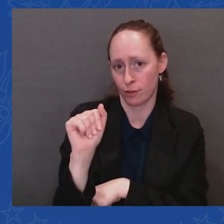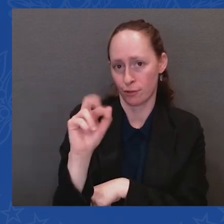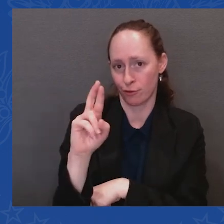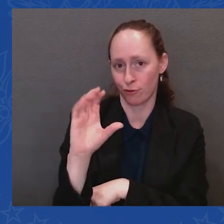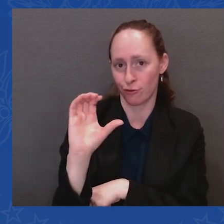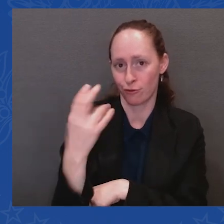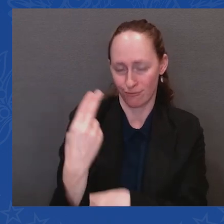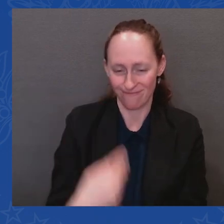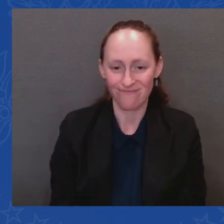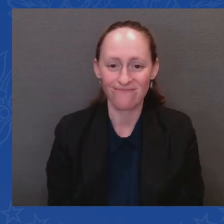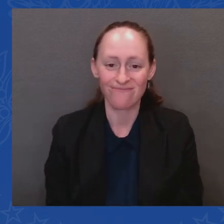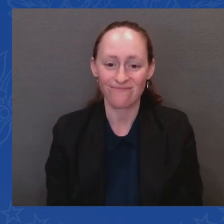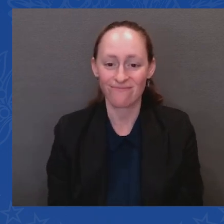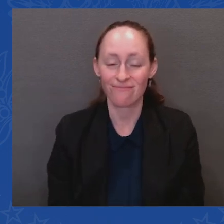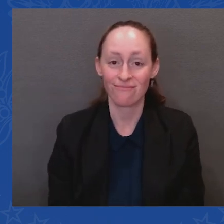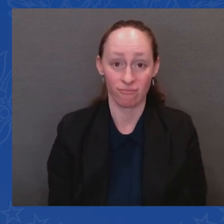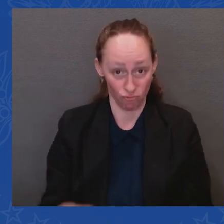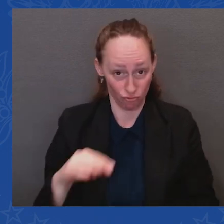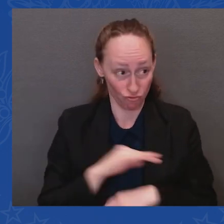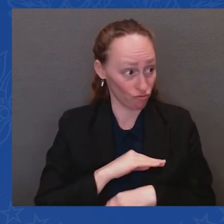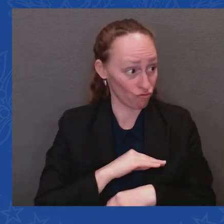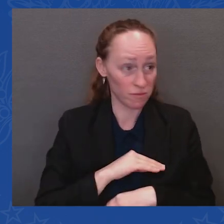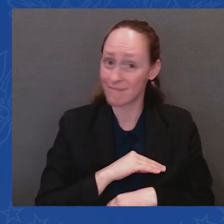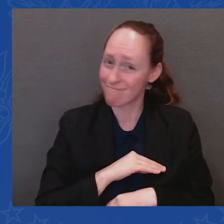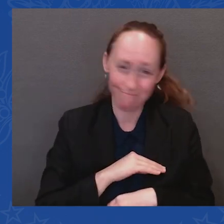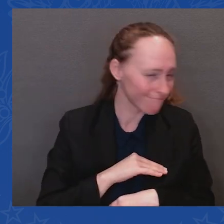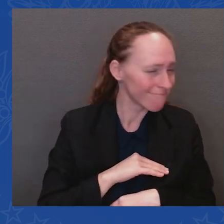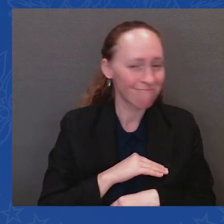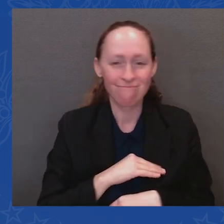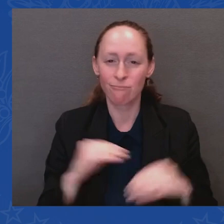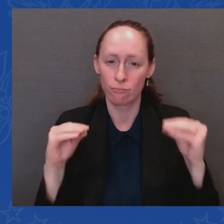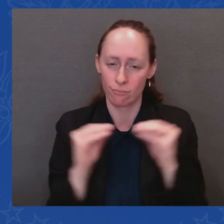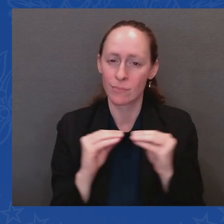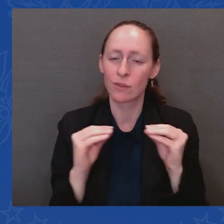We're not stopping there. This past year, we delivered more benefits,